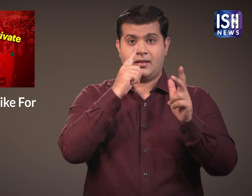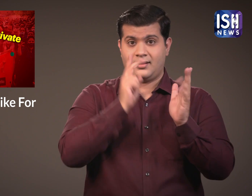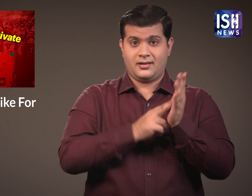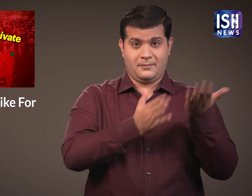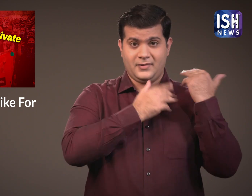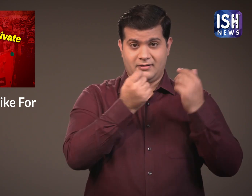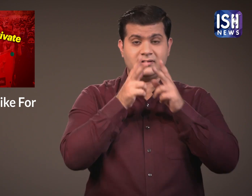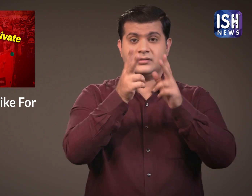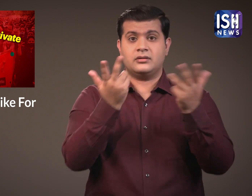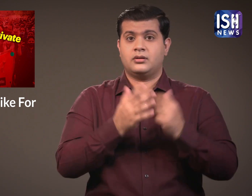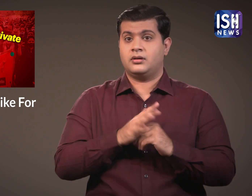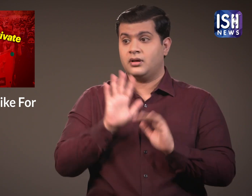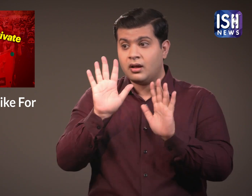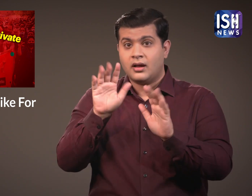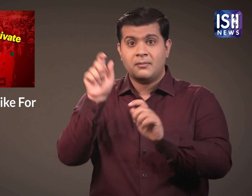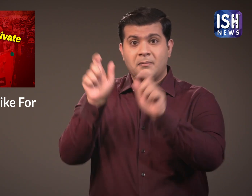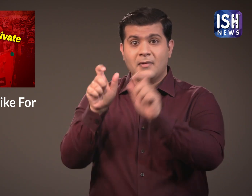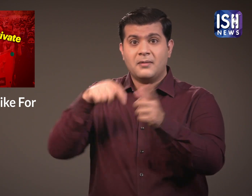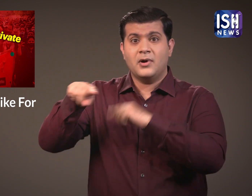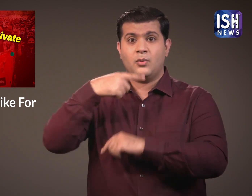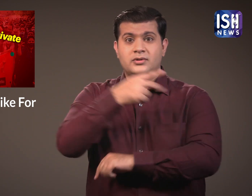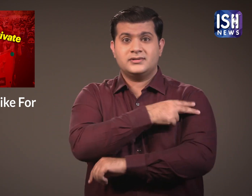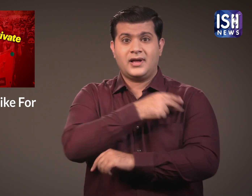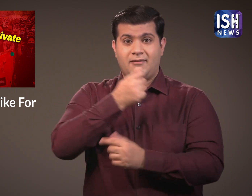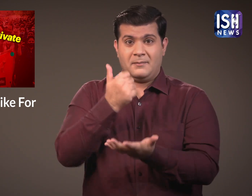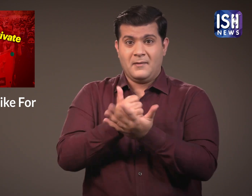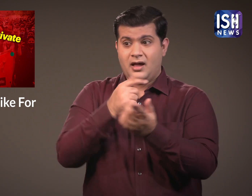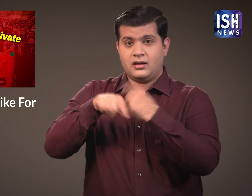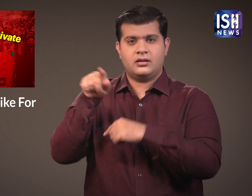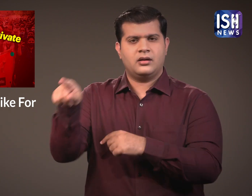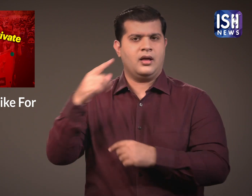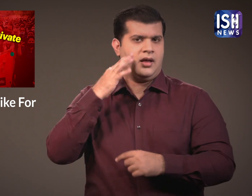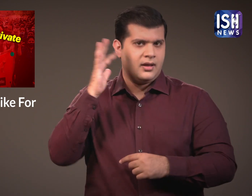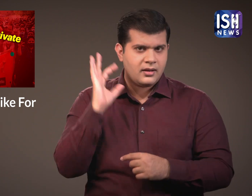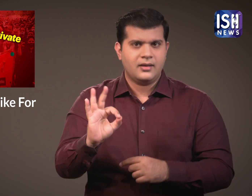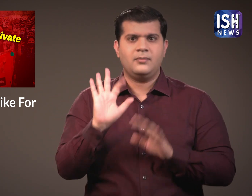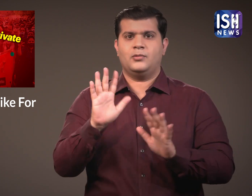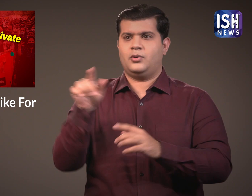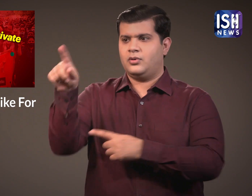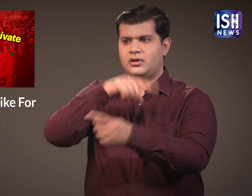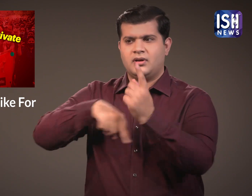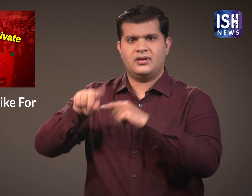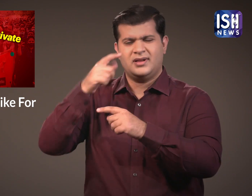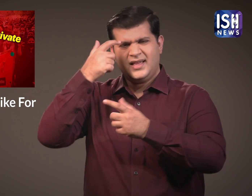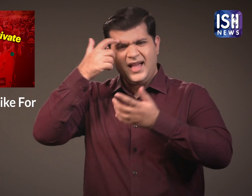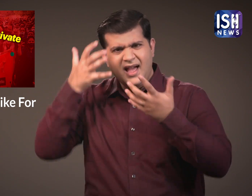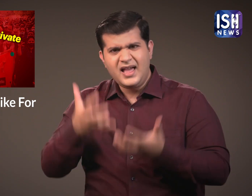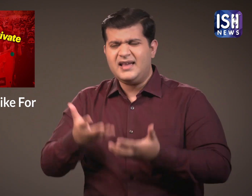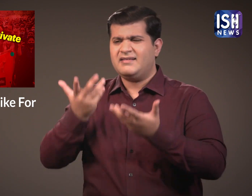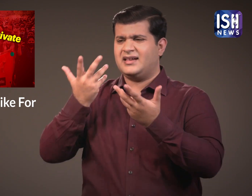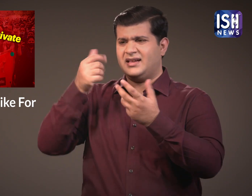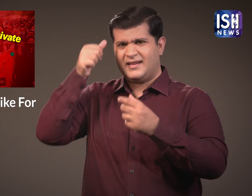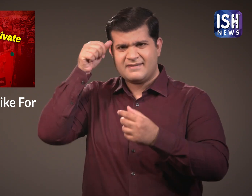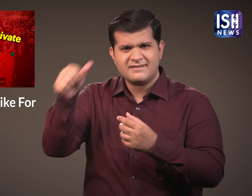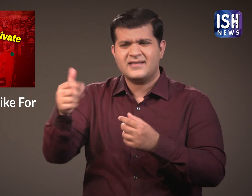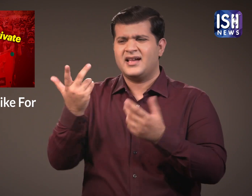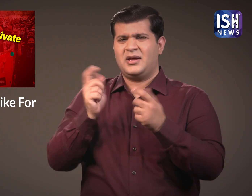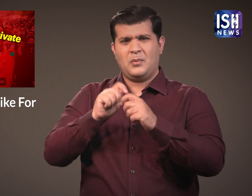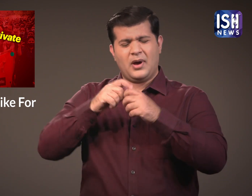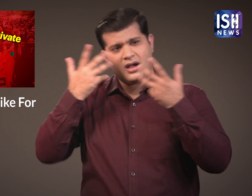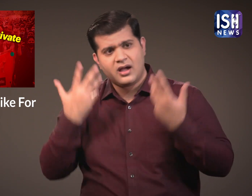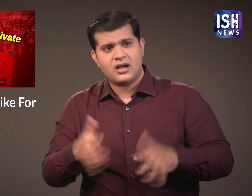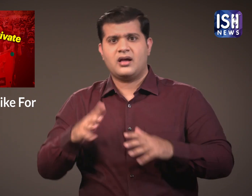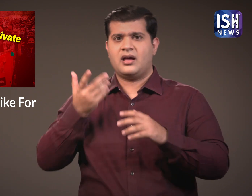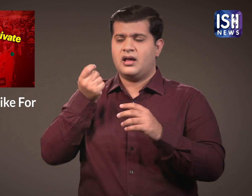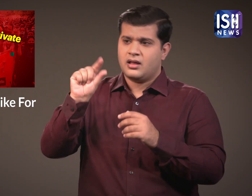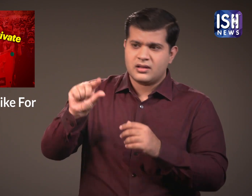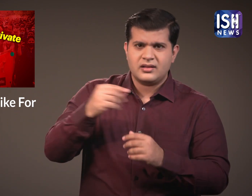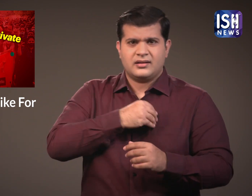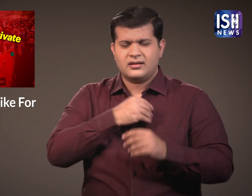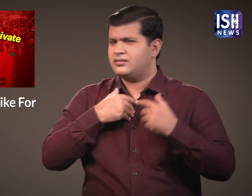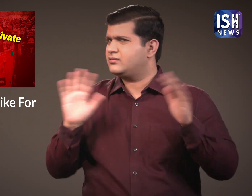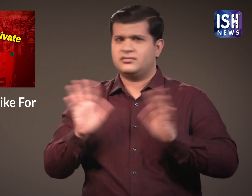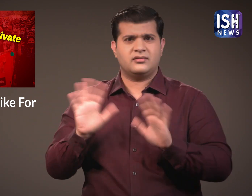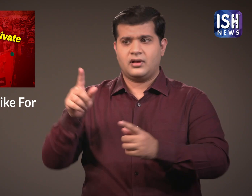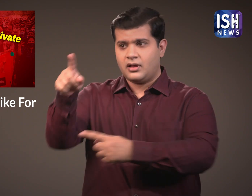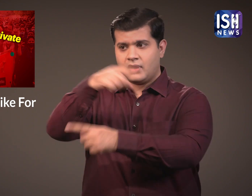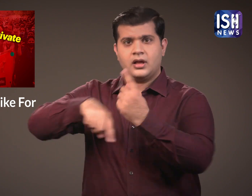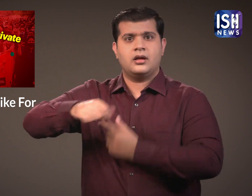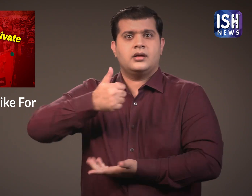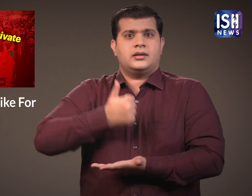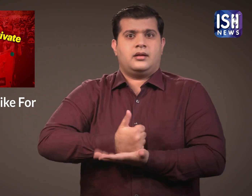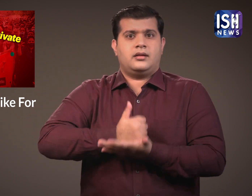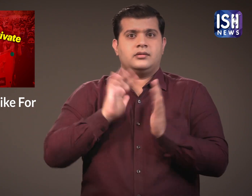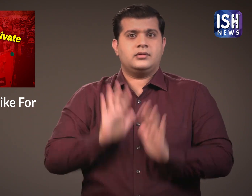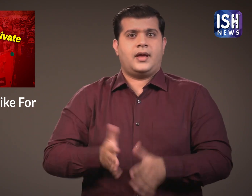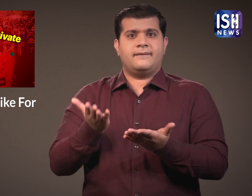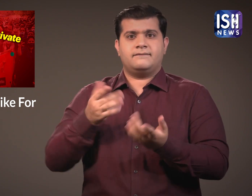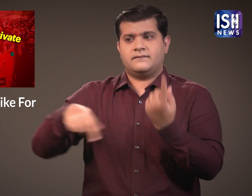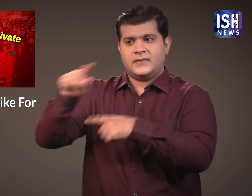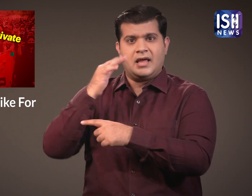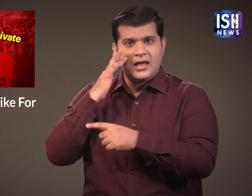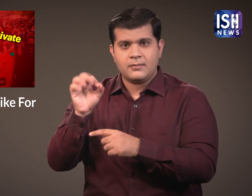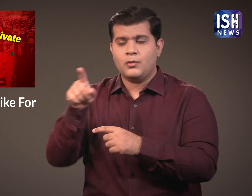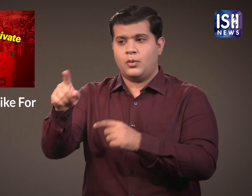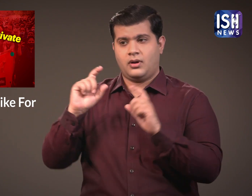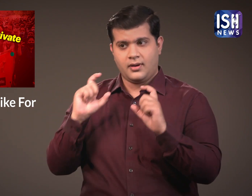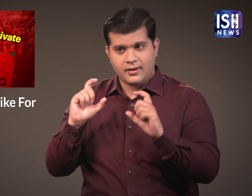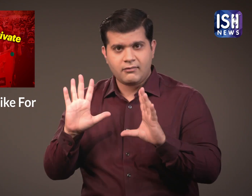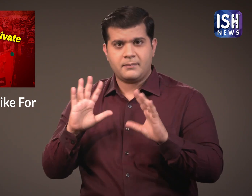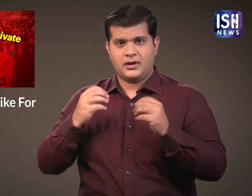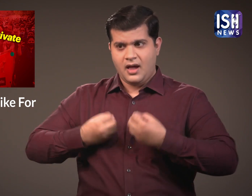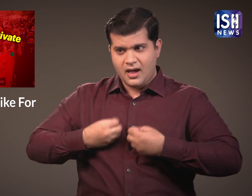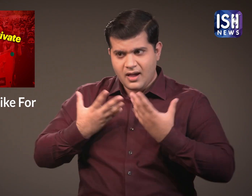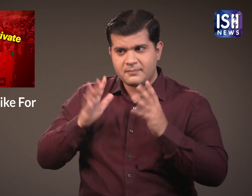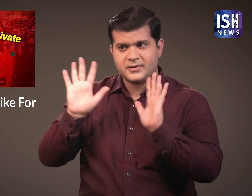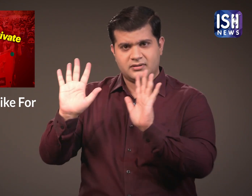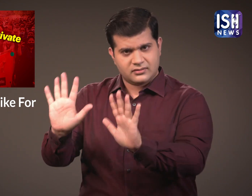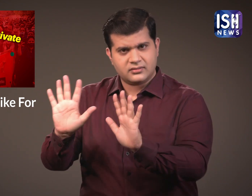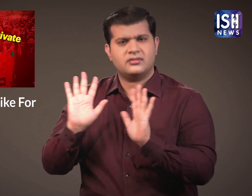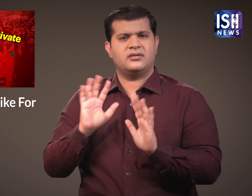She also said that the staff will always be prioritised and their will rights will always be taken care of.